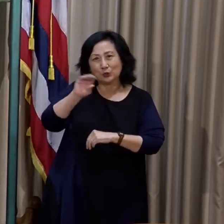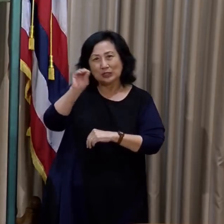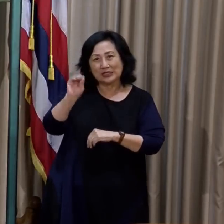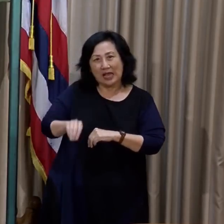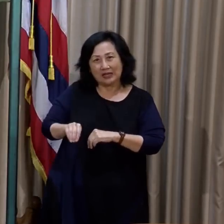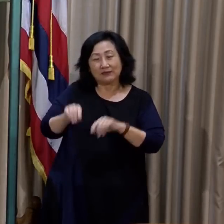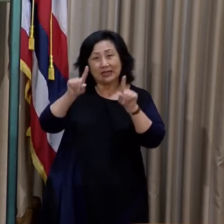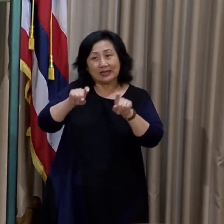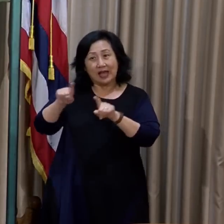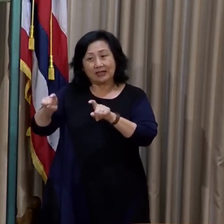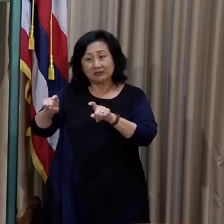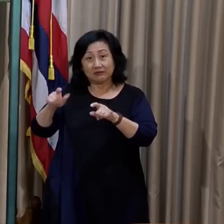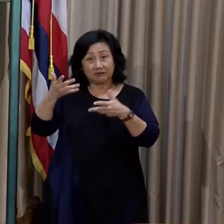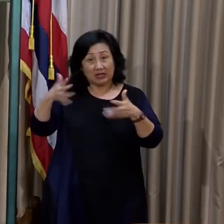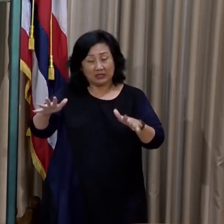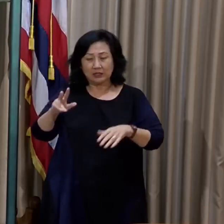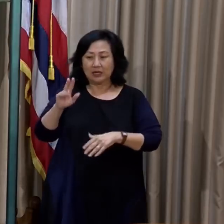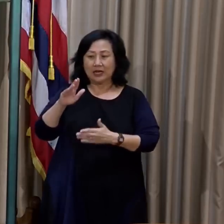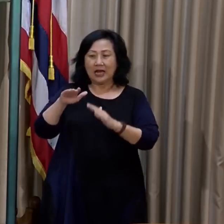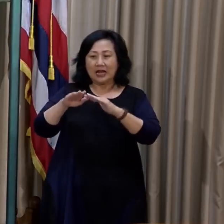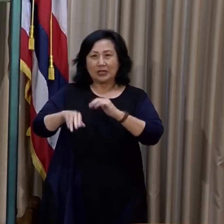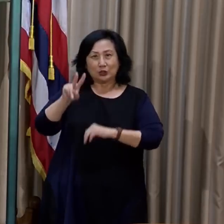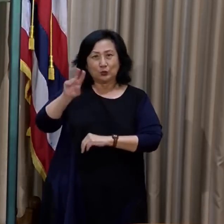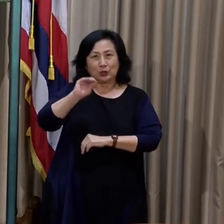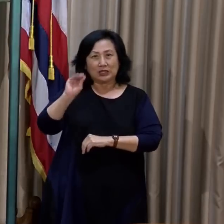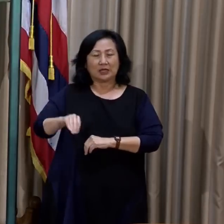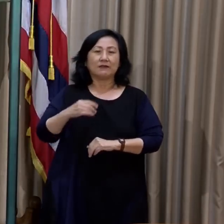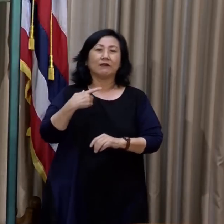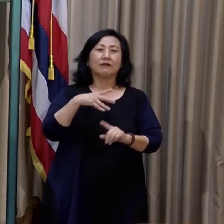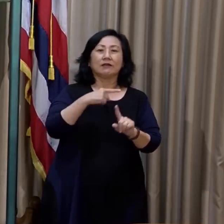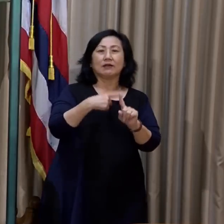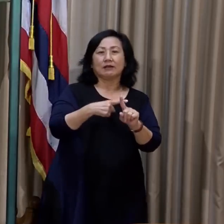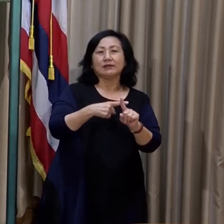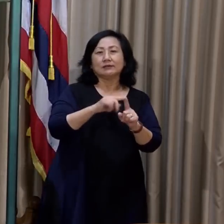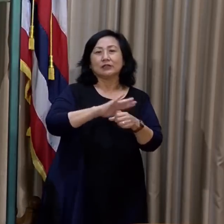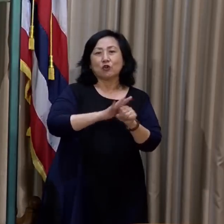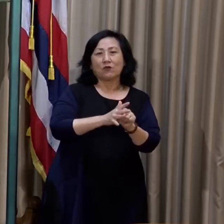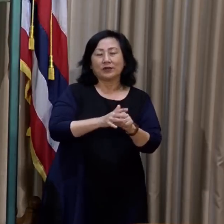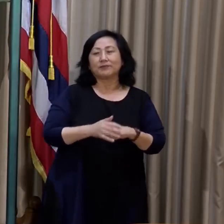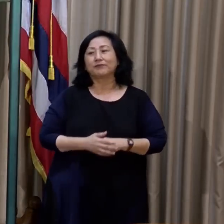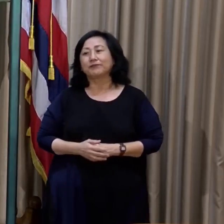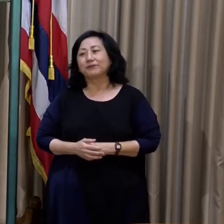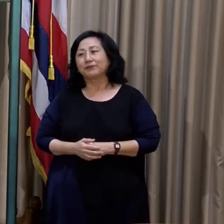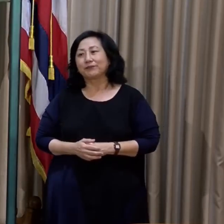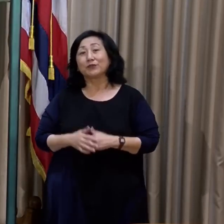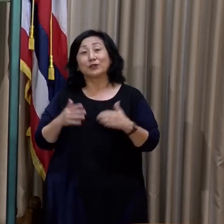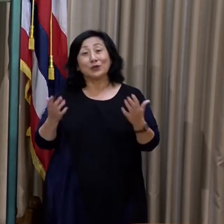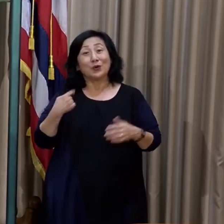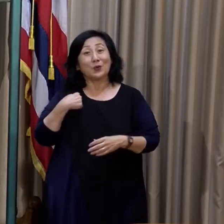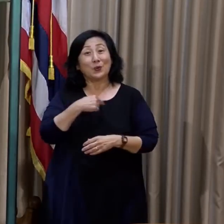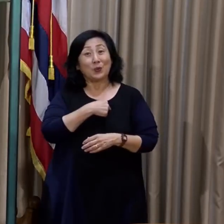NUMBER OF THOSE WITH COVID-19 NEEDING HOSPITALIZATION, IS LOW. WE CONTINUE TO HAVE LESS THAN 2% OF THE TEST COMPLETED RESULTS IN